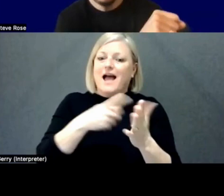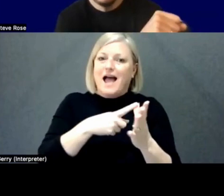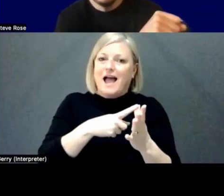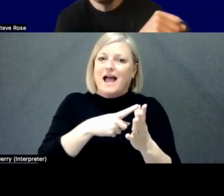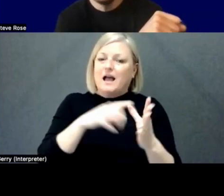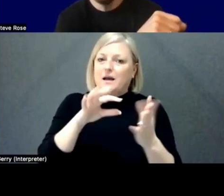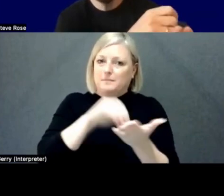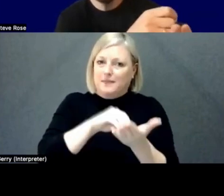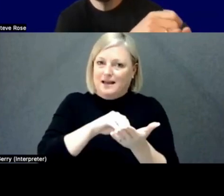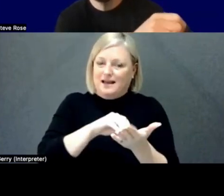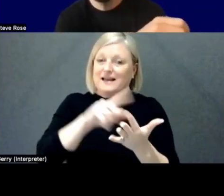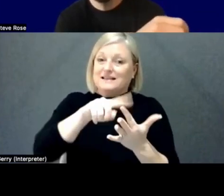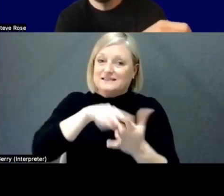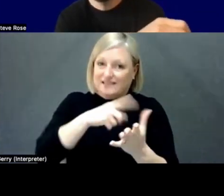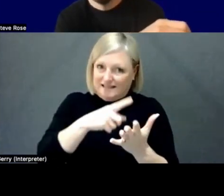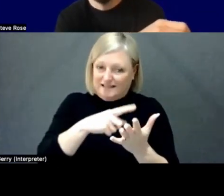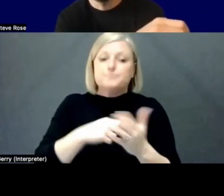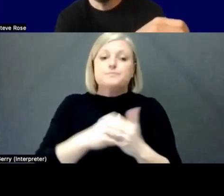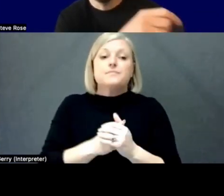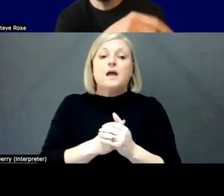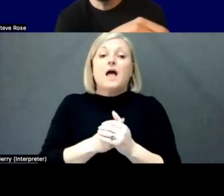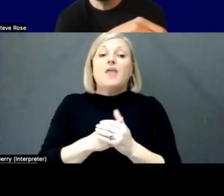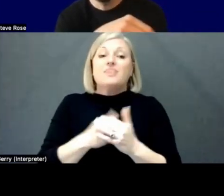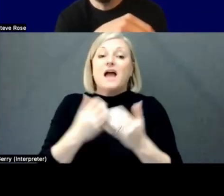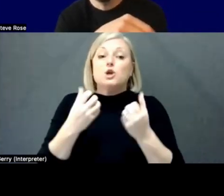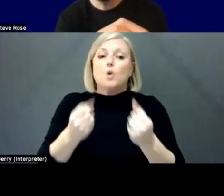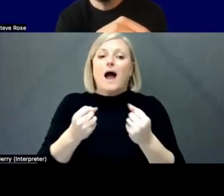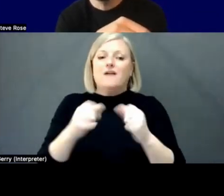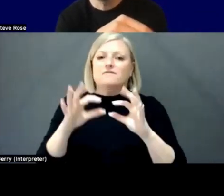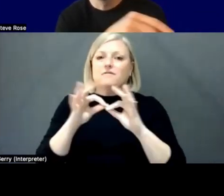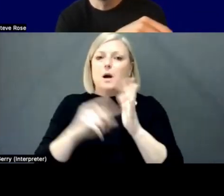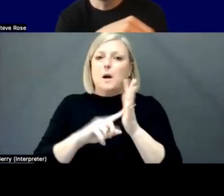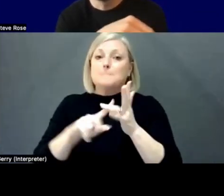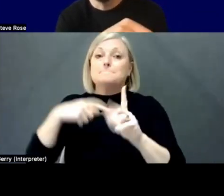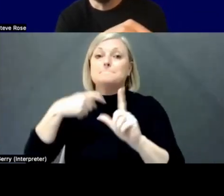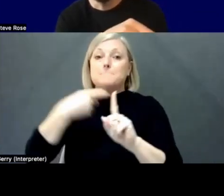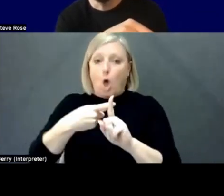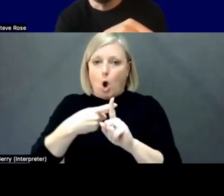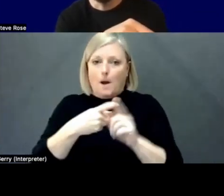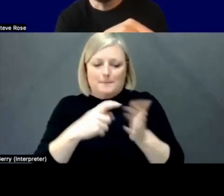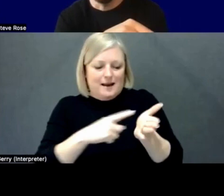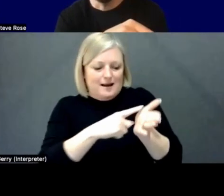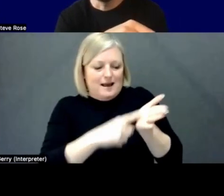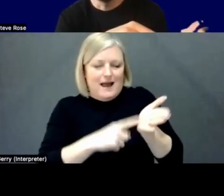and then you have the block alphabet, which is where the letter shapes are drawn into the palm of the hand.